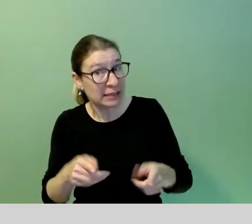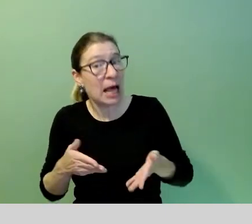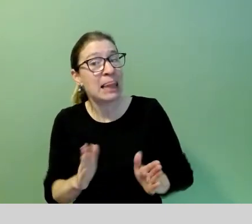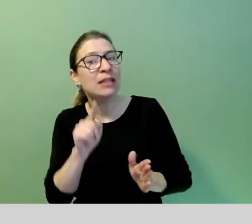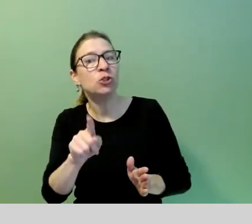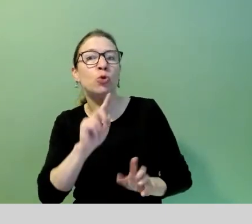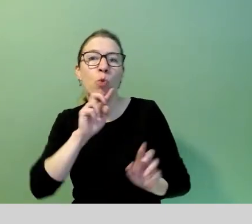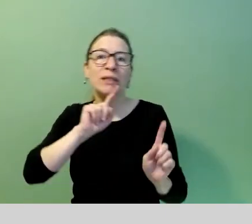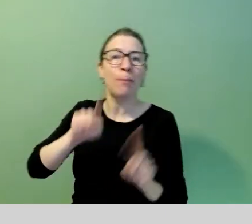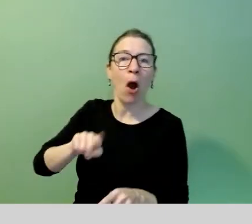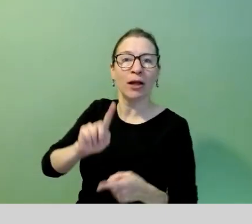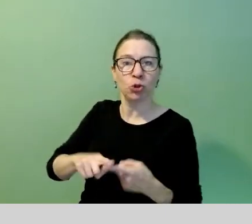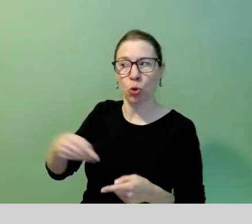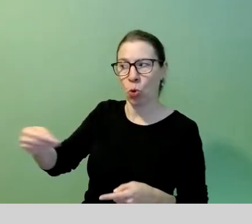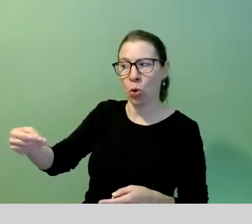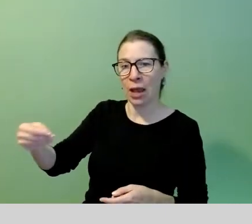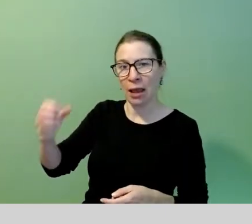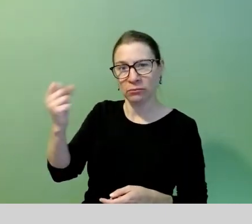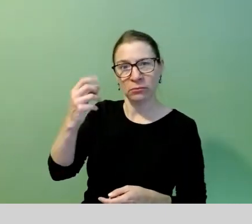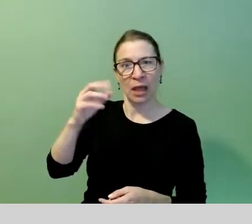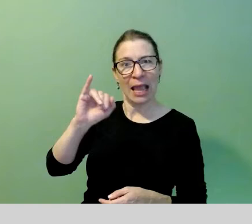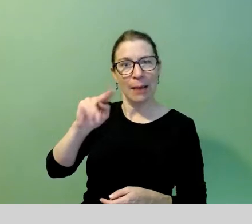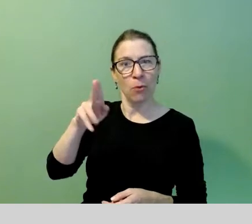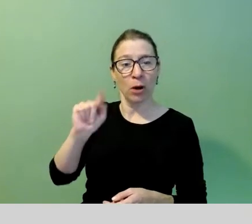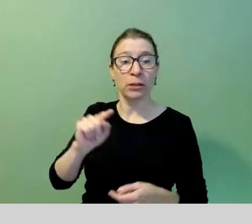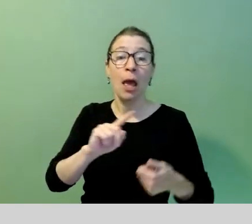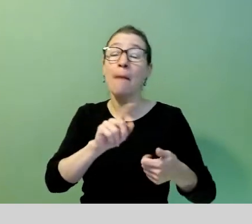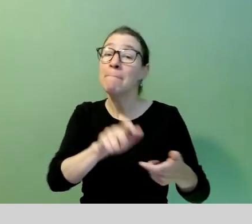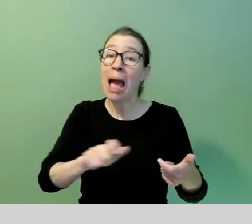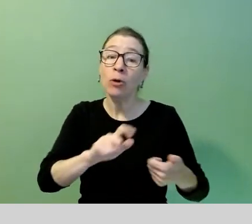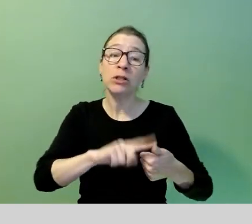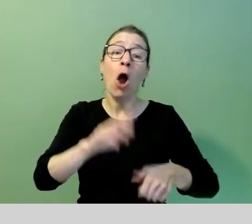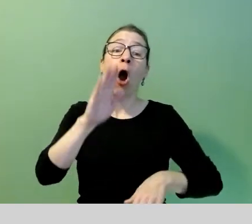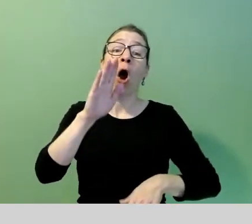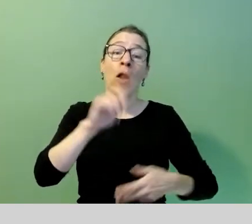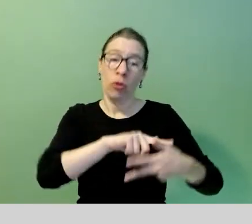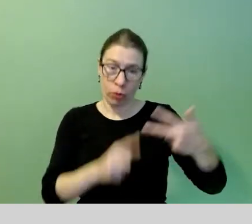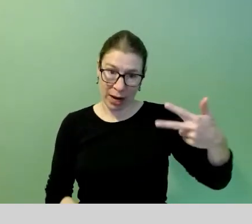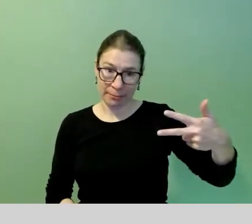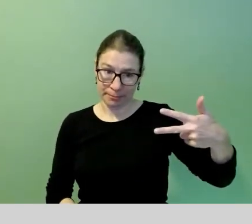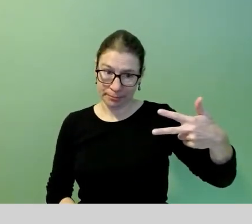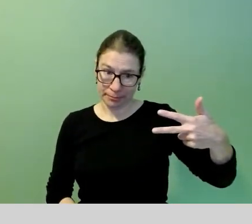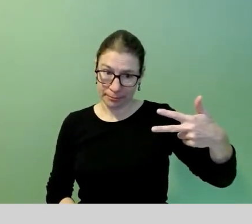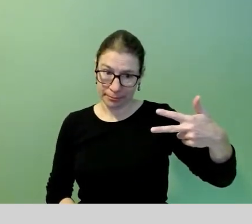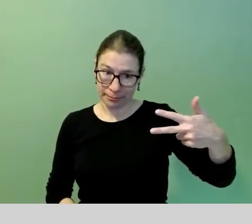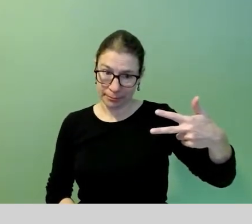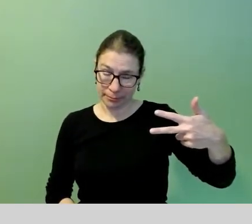For a mouse, we have on-mouse-motion, on-button-pressed, and on-button-released.